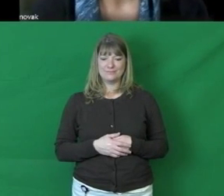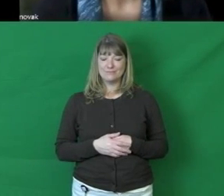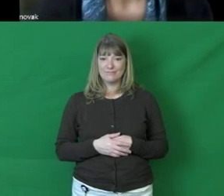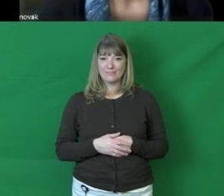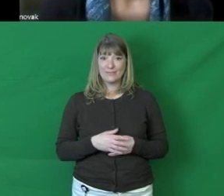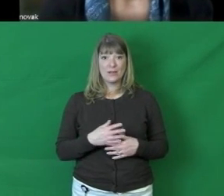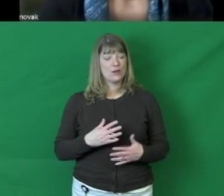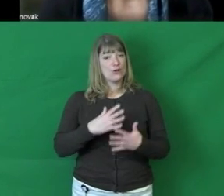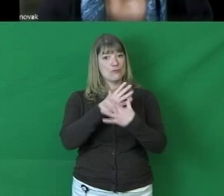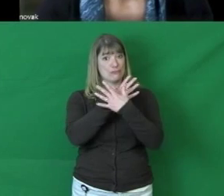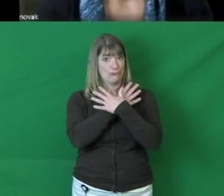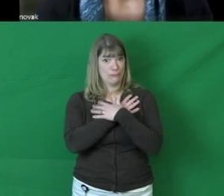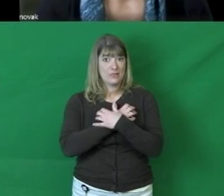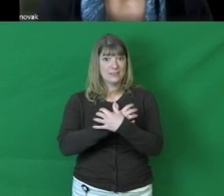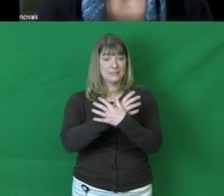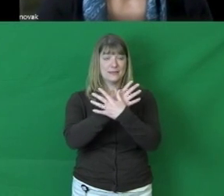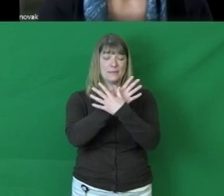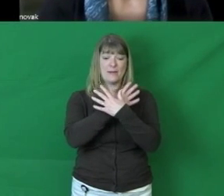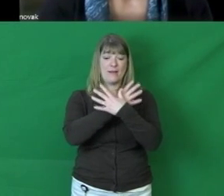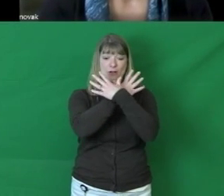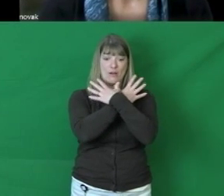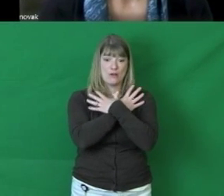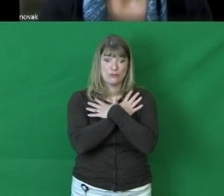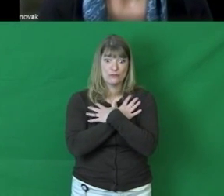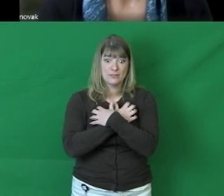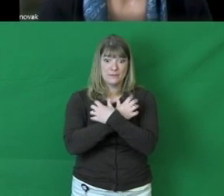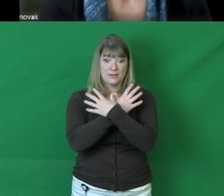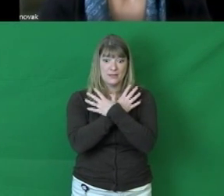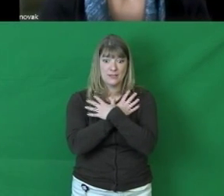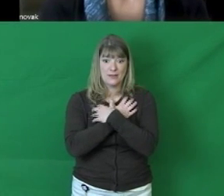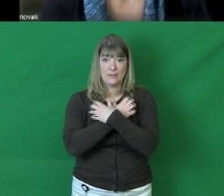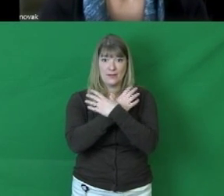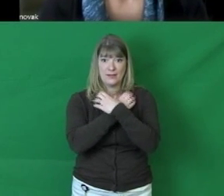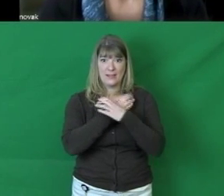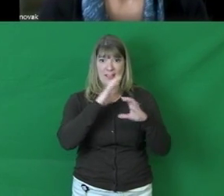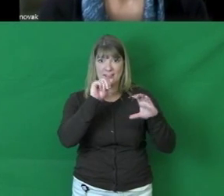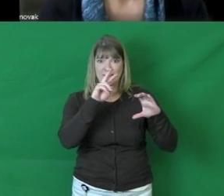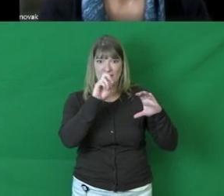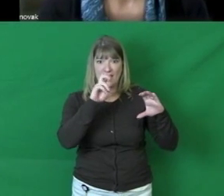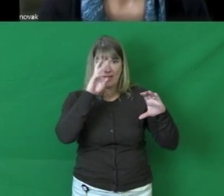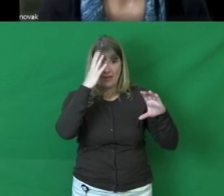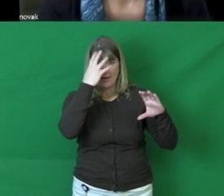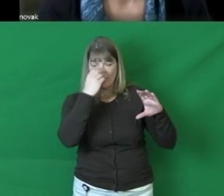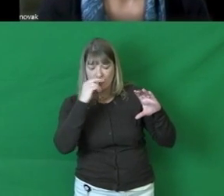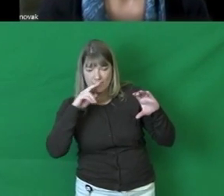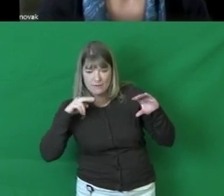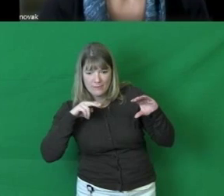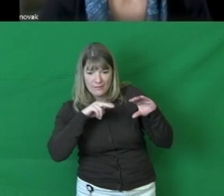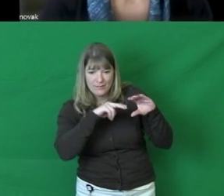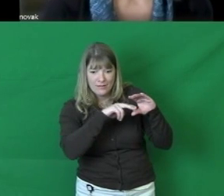"A grizzly bear, a grizzly bear is sleeping in a cave.